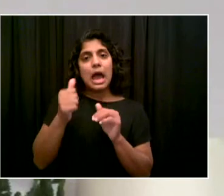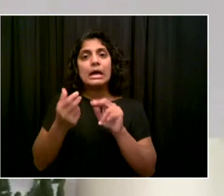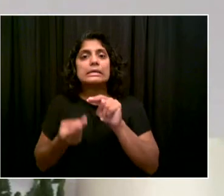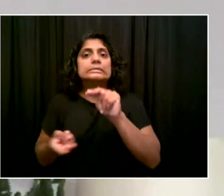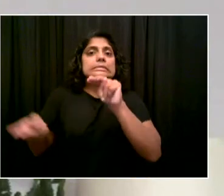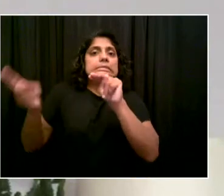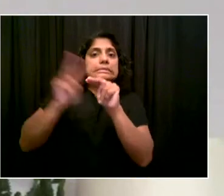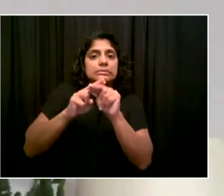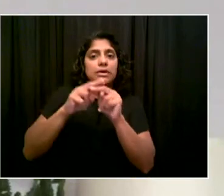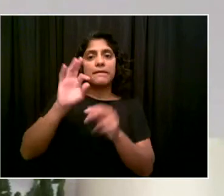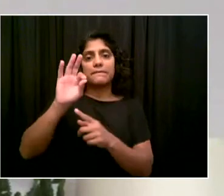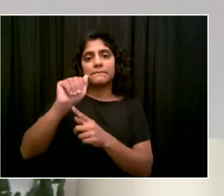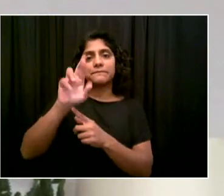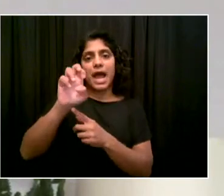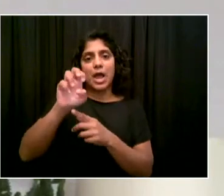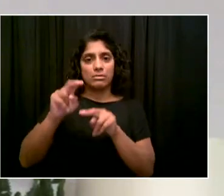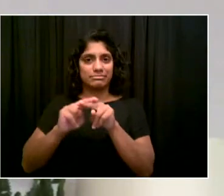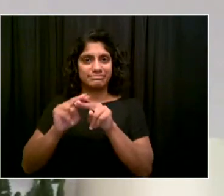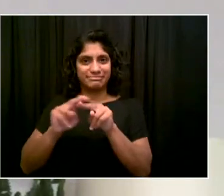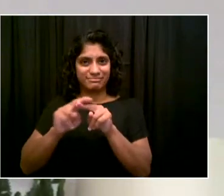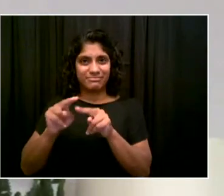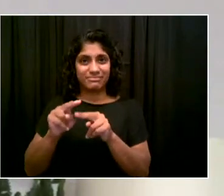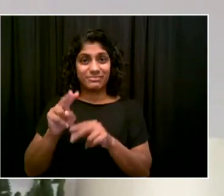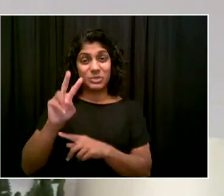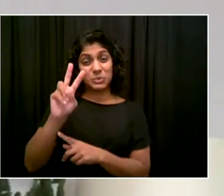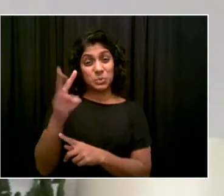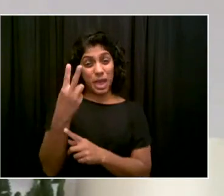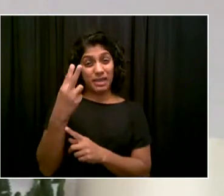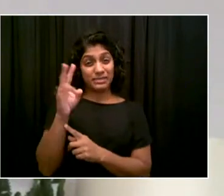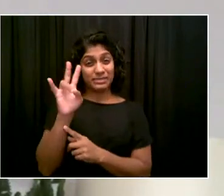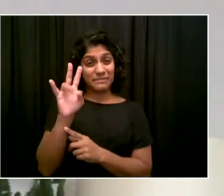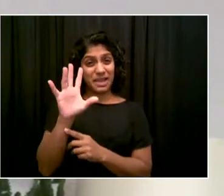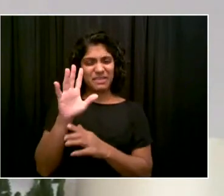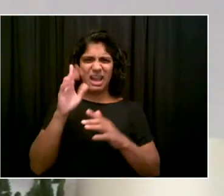THE CITY THAT OFFERS A HIGH- CLASS, FREE ANTRSIT SYSTEM FOR OUR CITY.